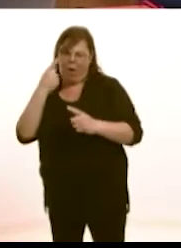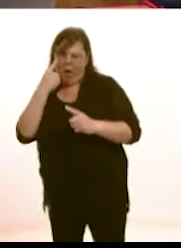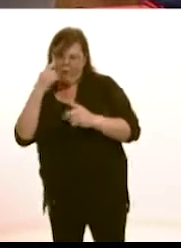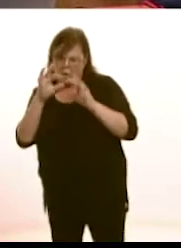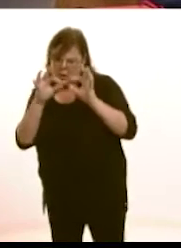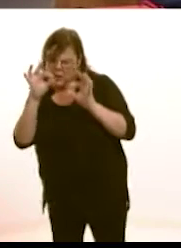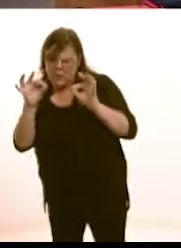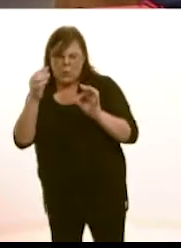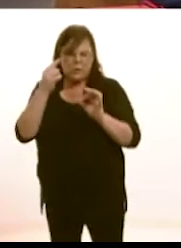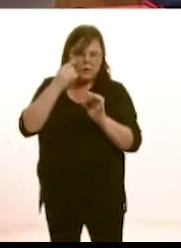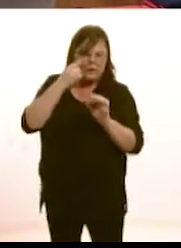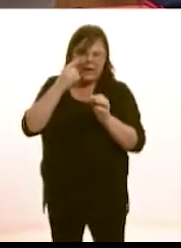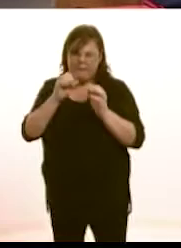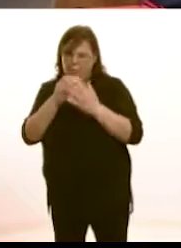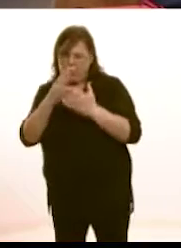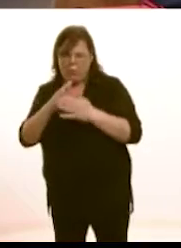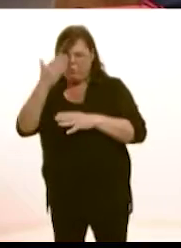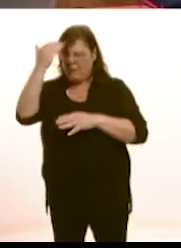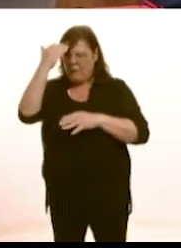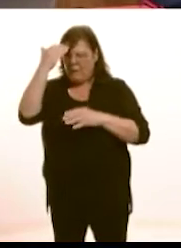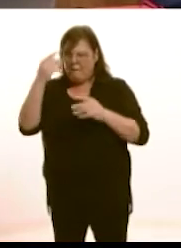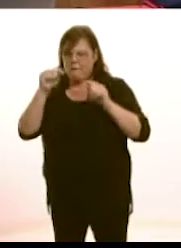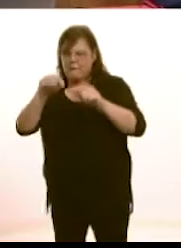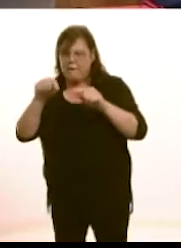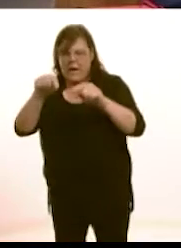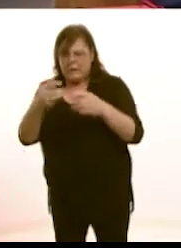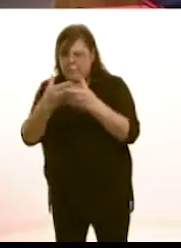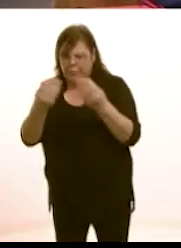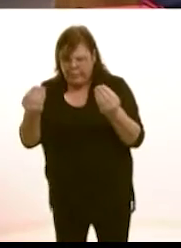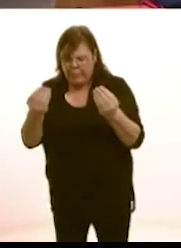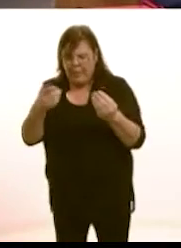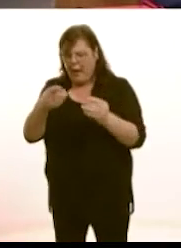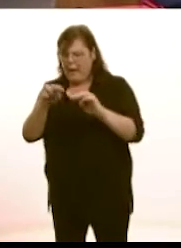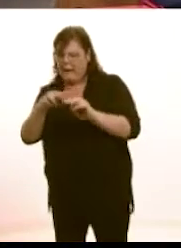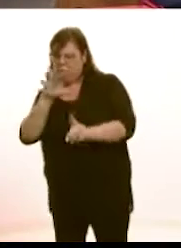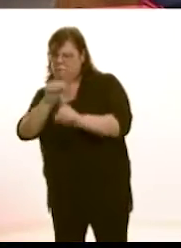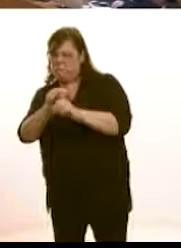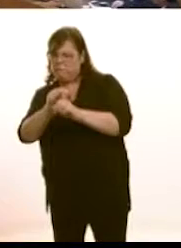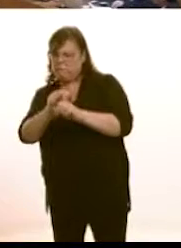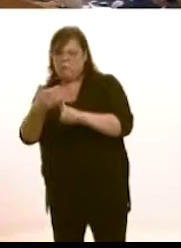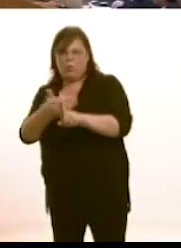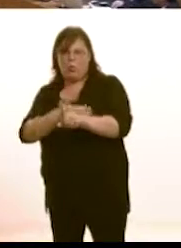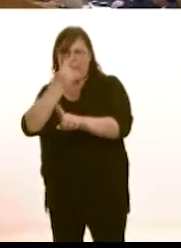make sure that psychological violence is not being displayed and that they can identify it early on.